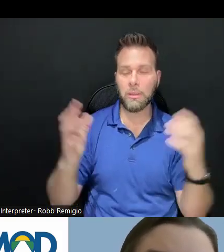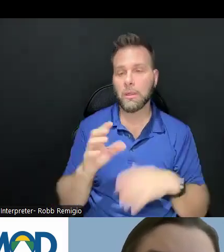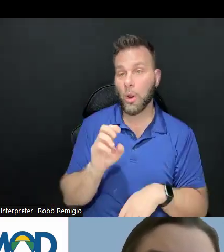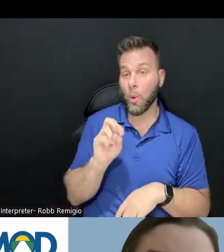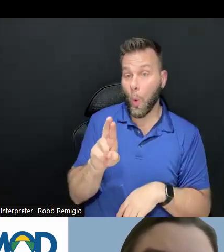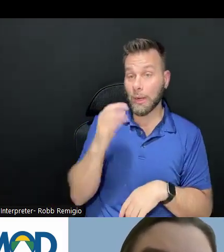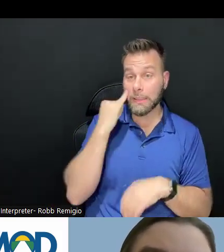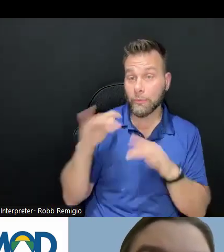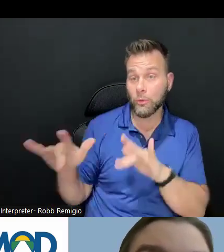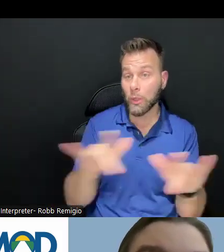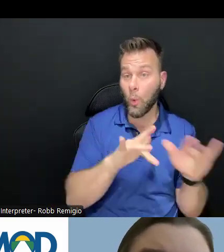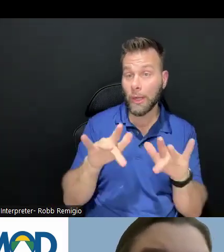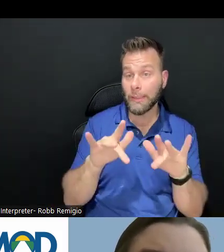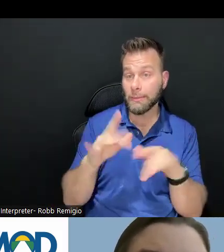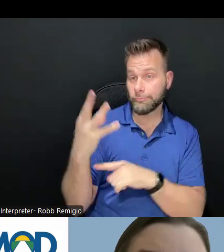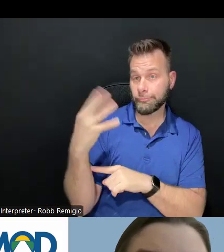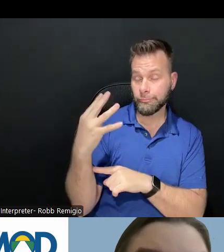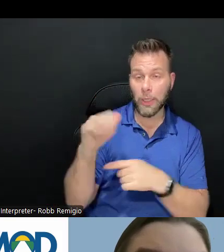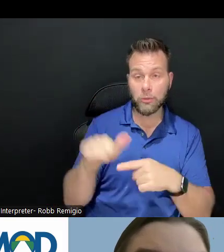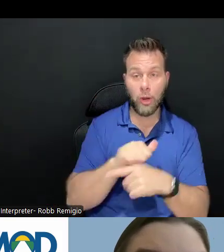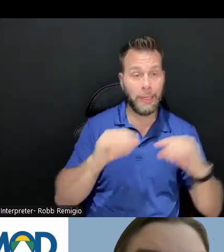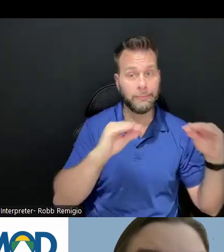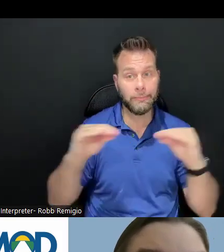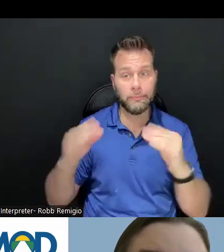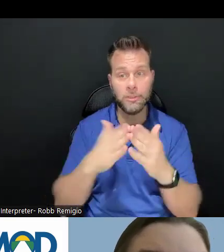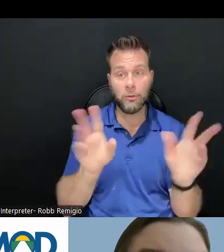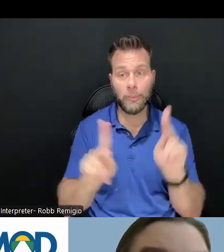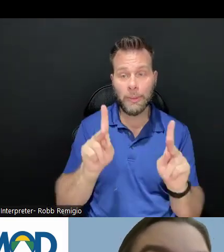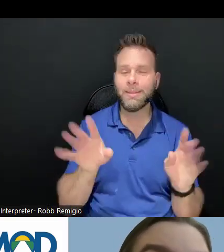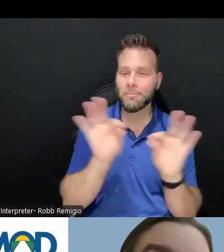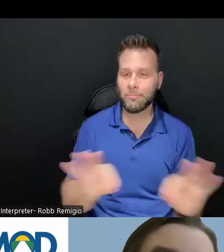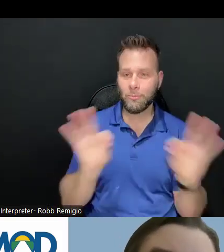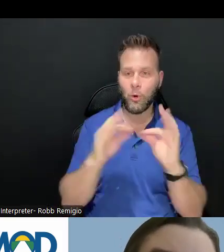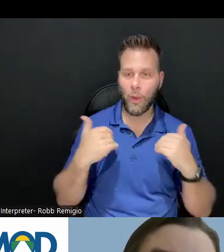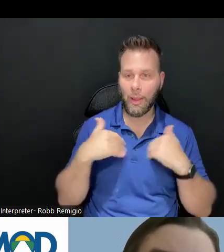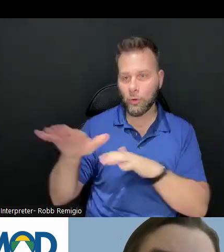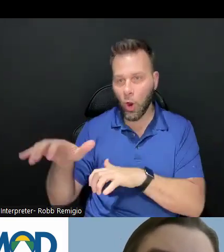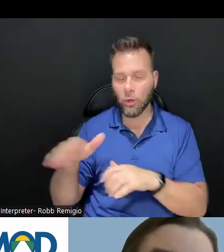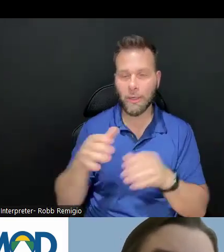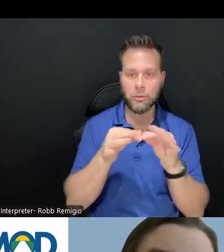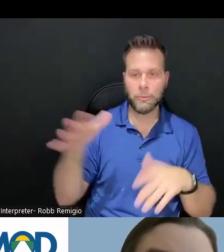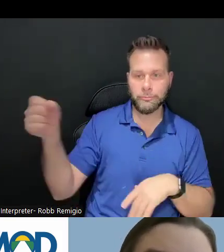and indefinite audience, or when you're recording the training or event for the public, it is really helpful to have ASL and